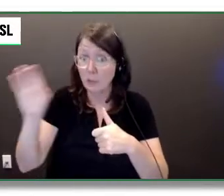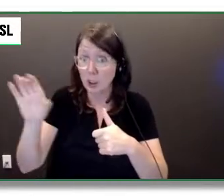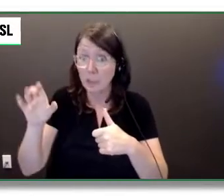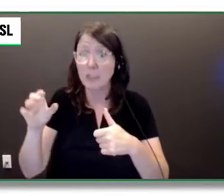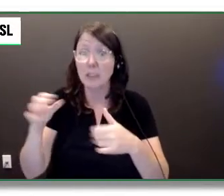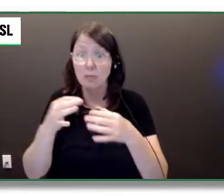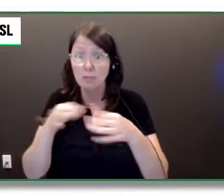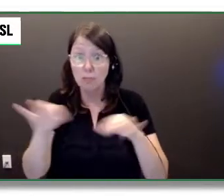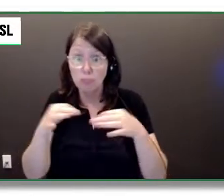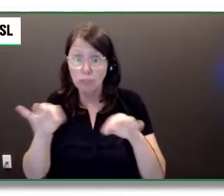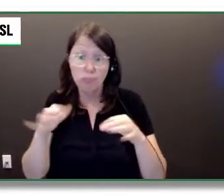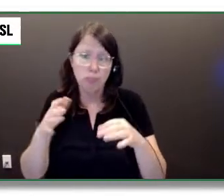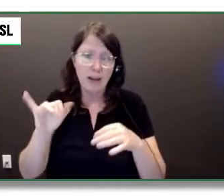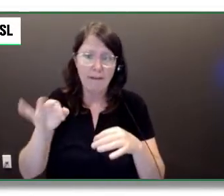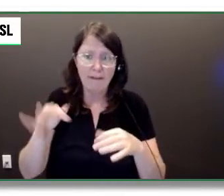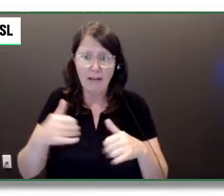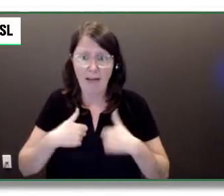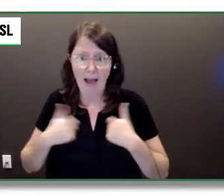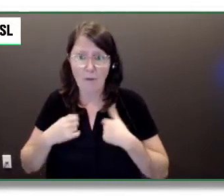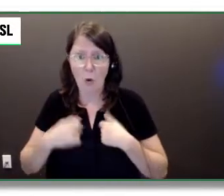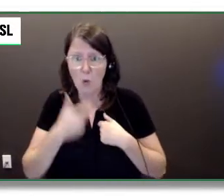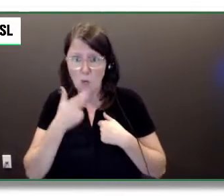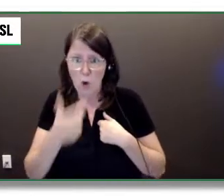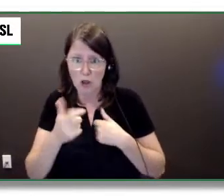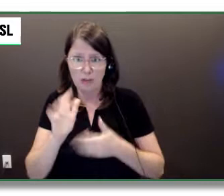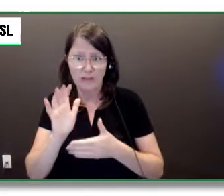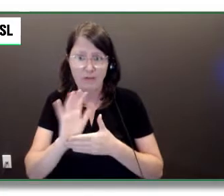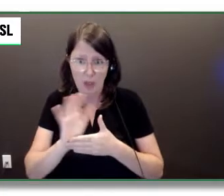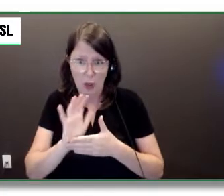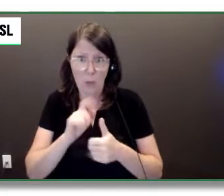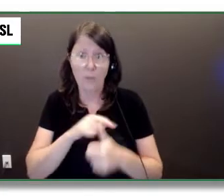try to include spoken descriptions of visual content so that includes